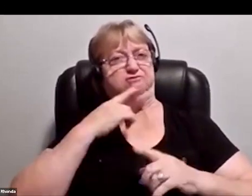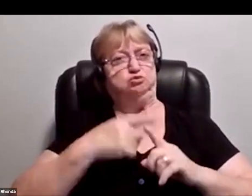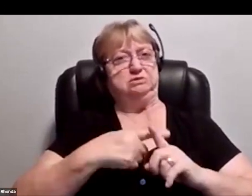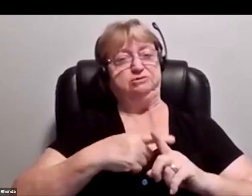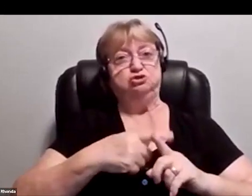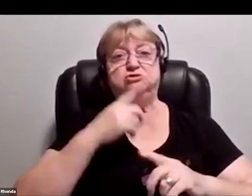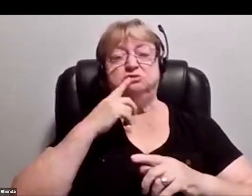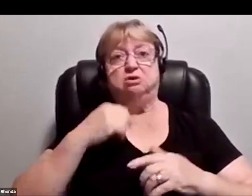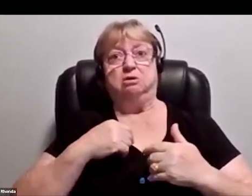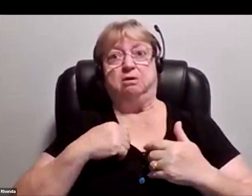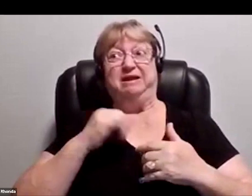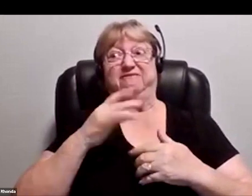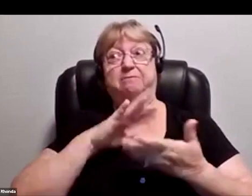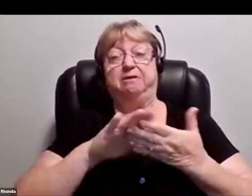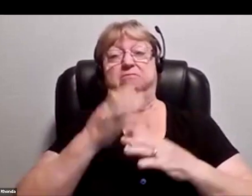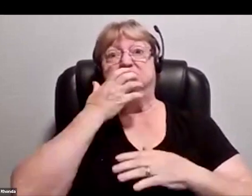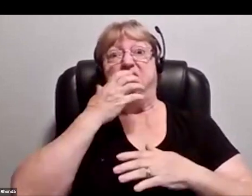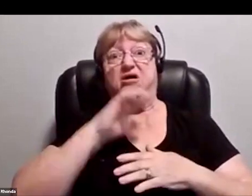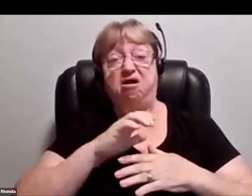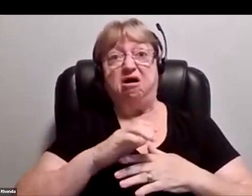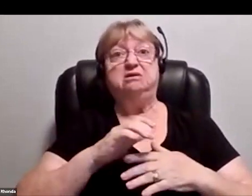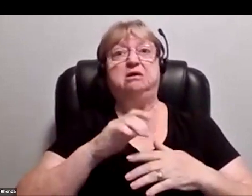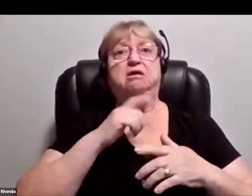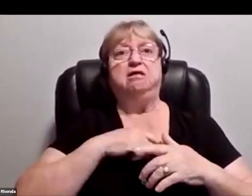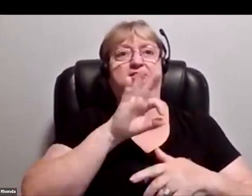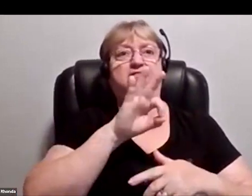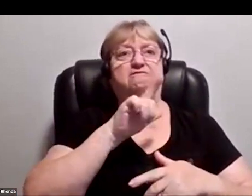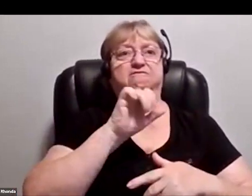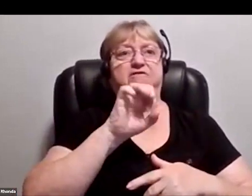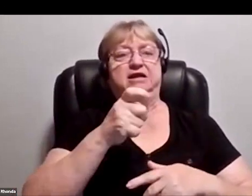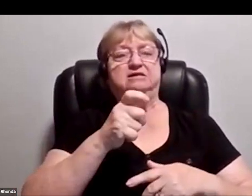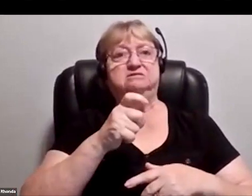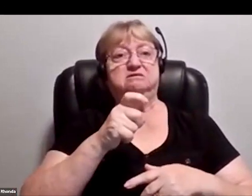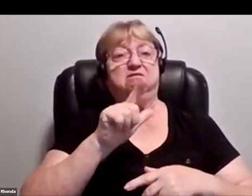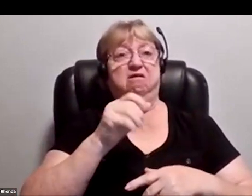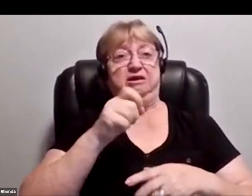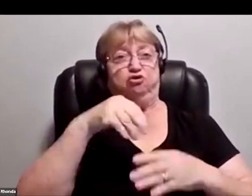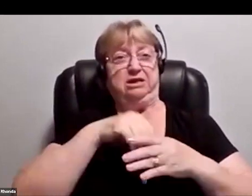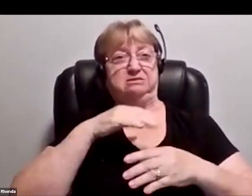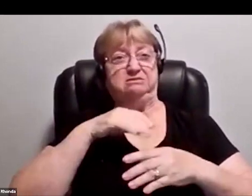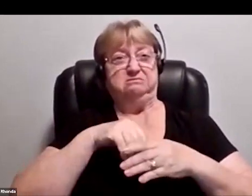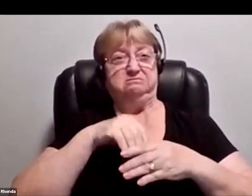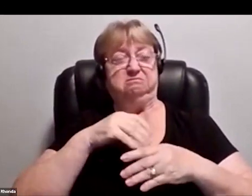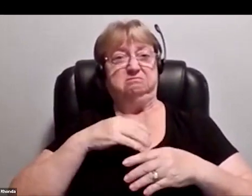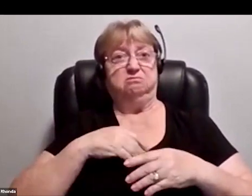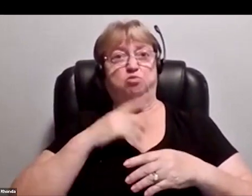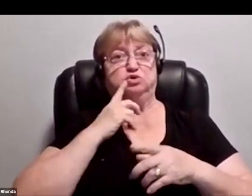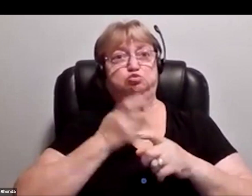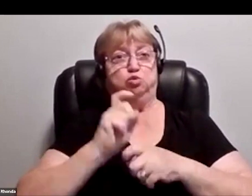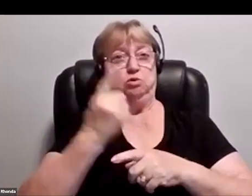the liner inside one of my sockets warped by heat that ruined the leg at one point. Do you have any disabled folks with equipment impacted